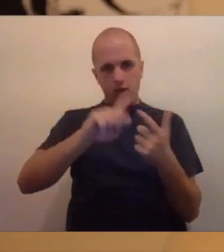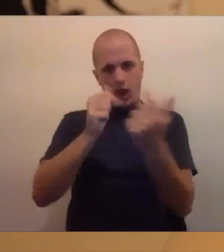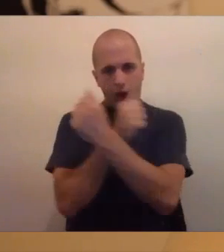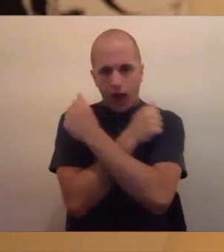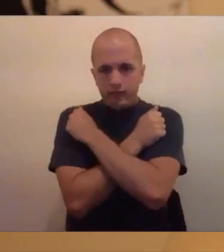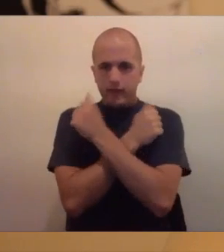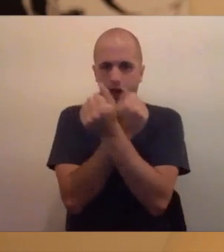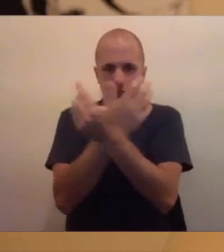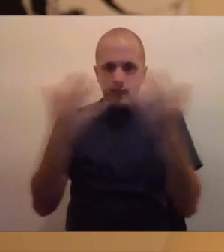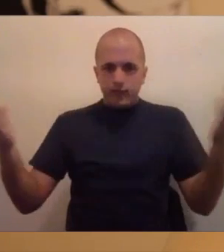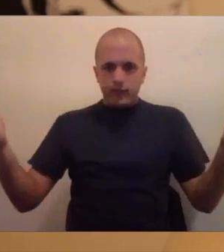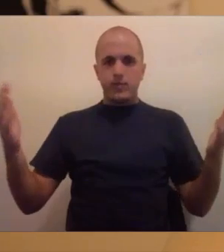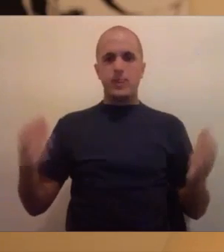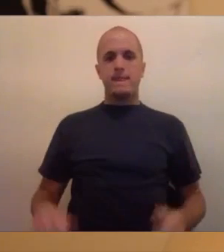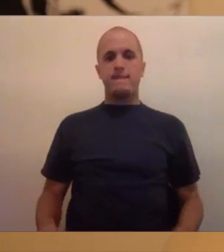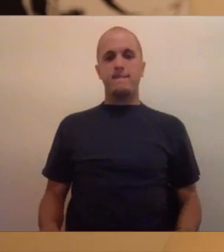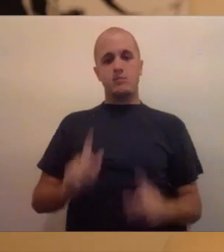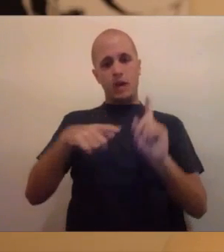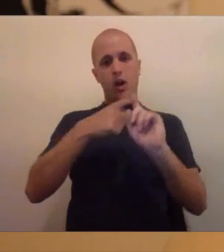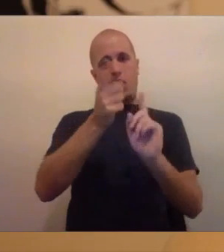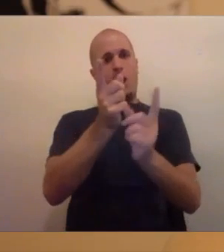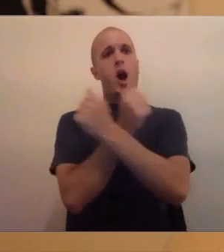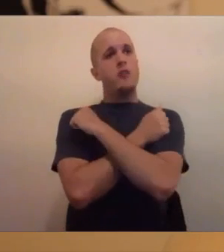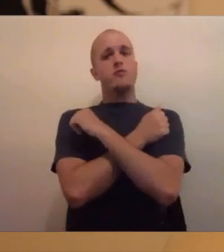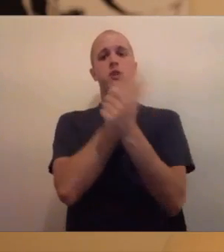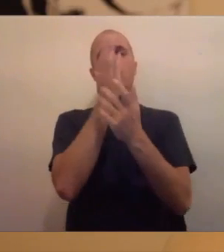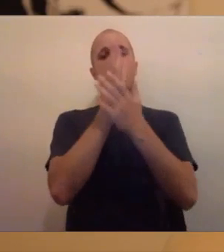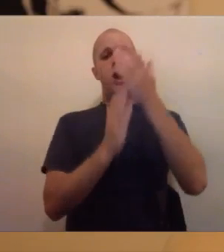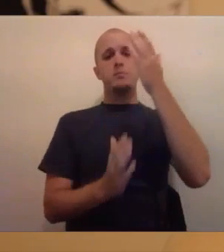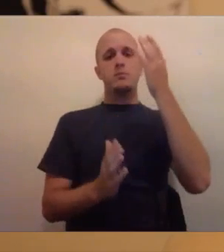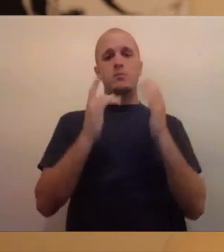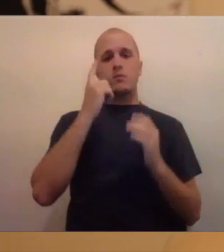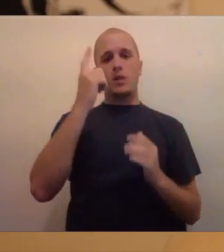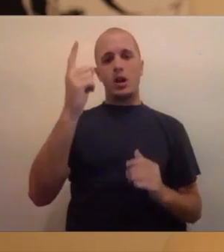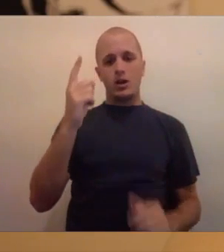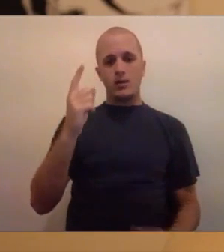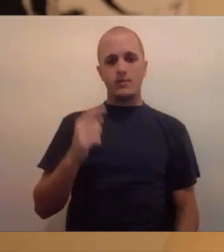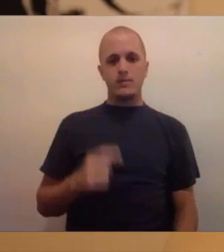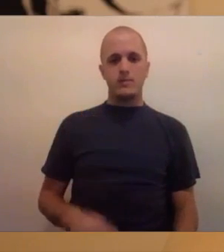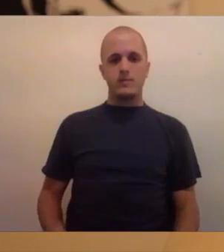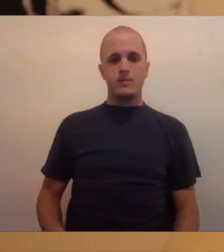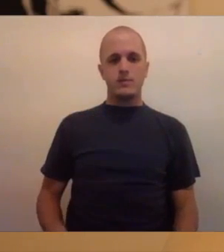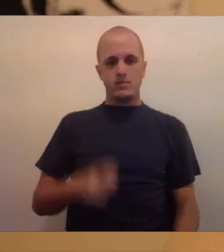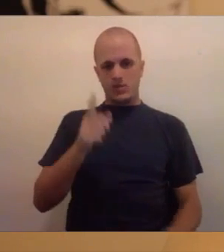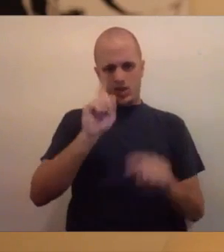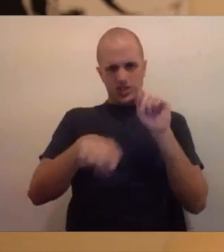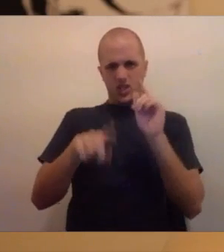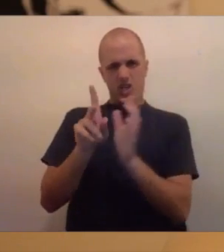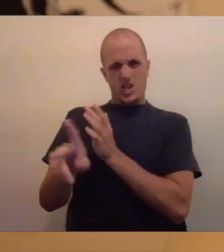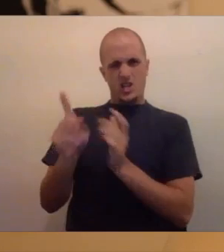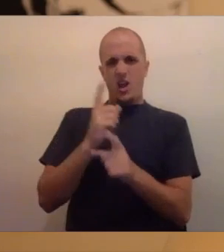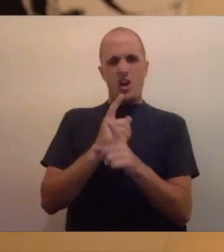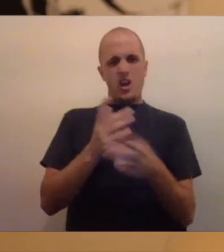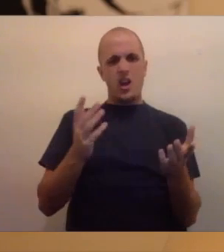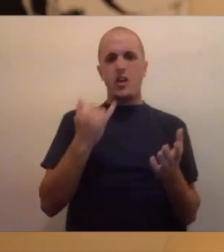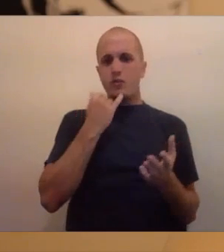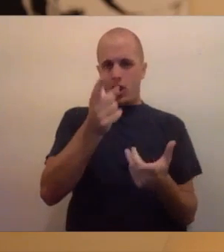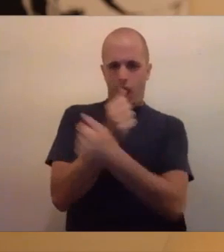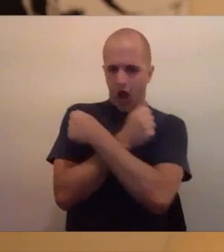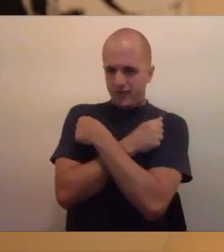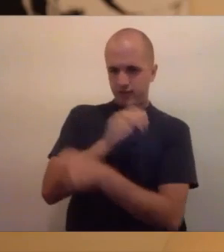is you have to love everything. And when you love someone